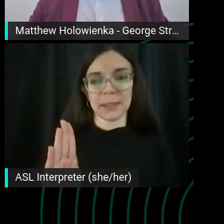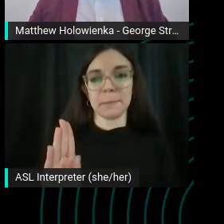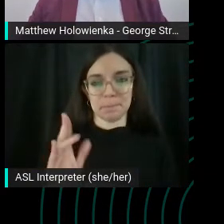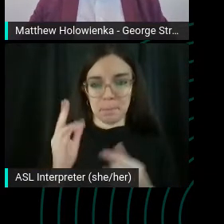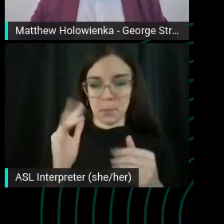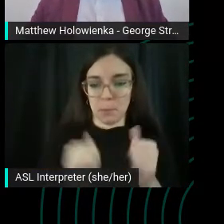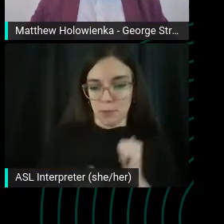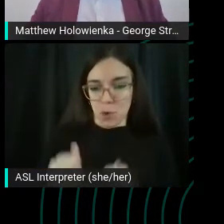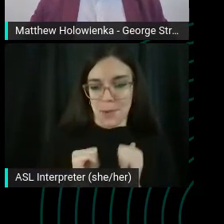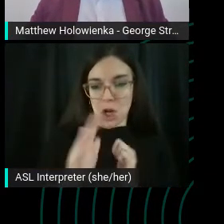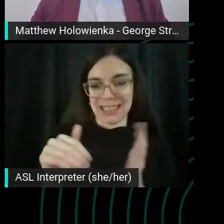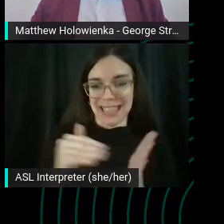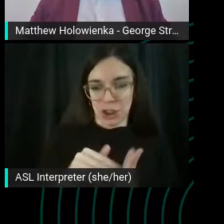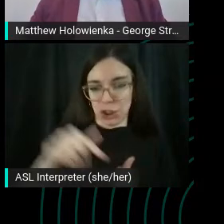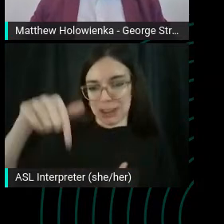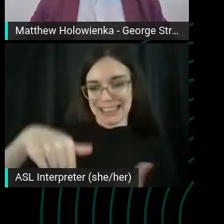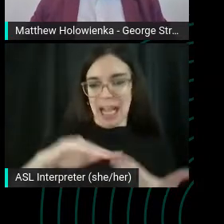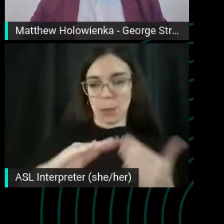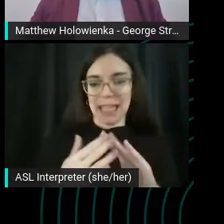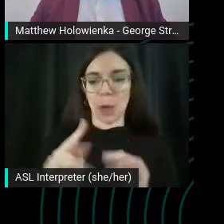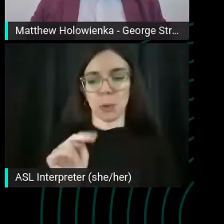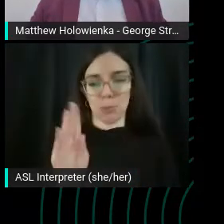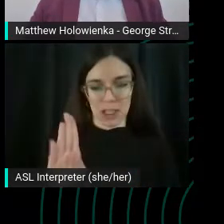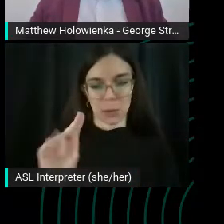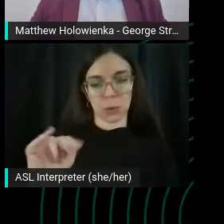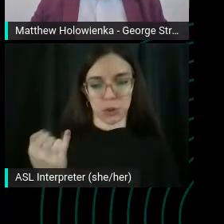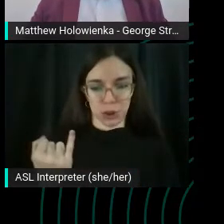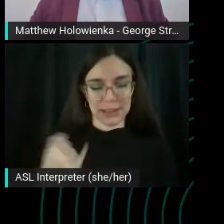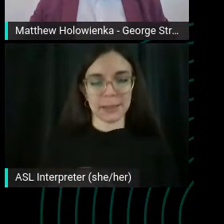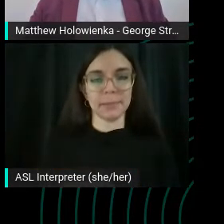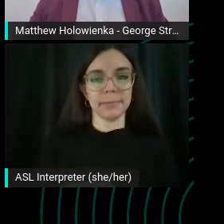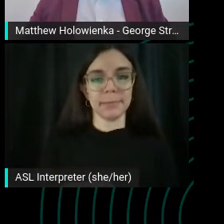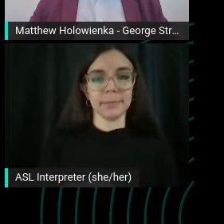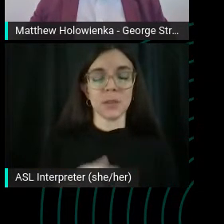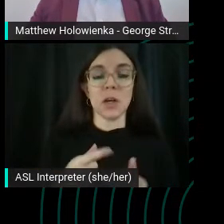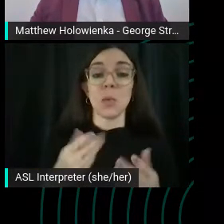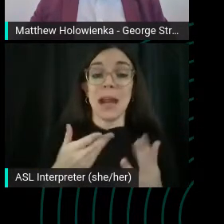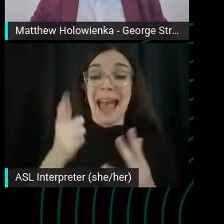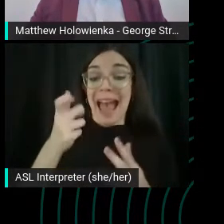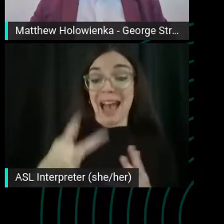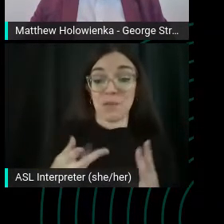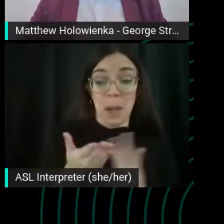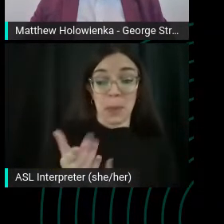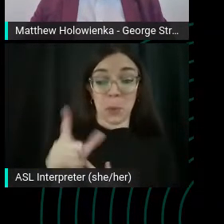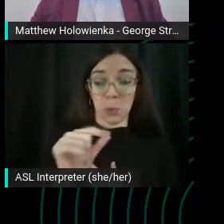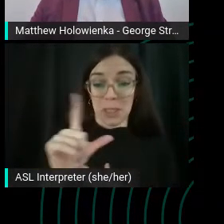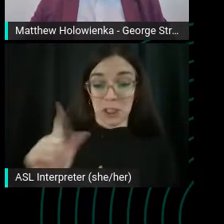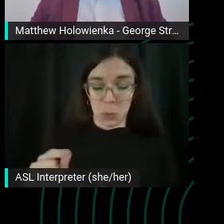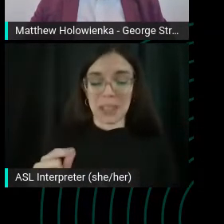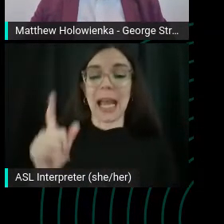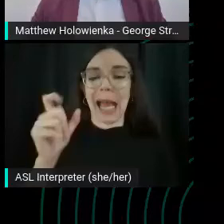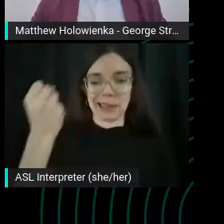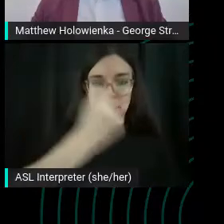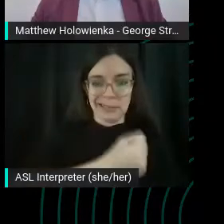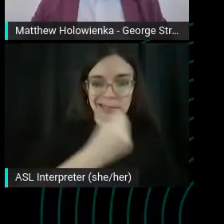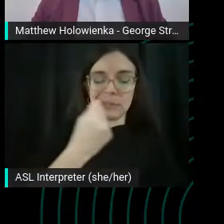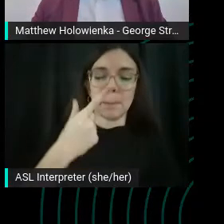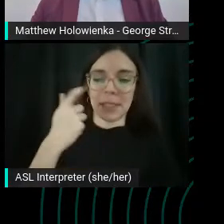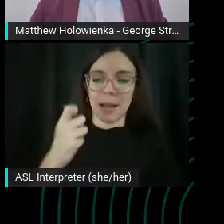We were halfway through our inaugural season in this building in March 2020 when we had to shut down and our stages go dark because of the COVID-19 pandemic.